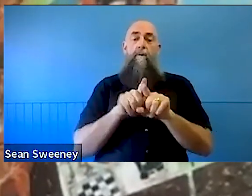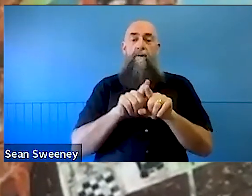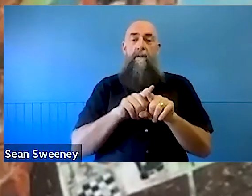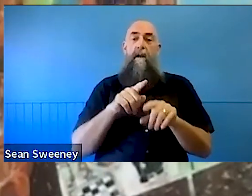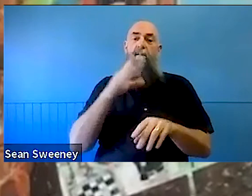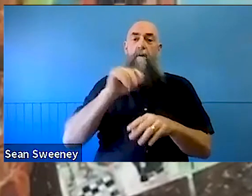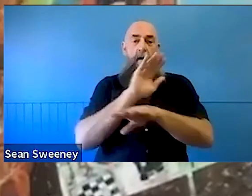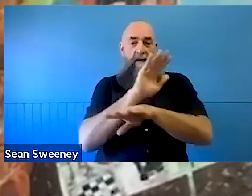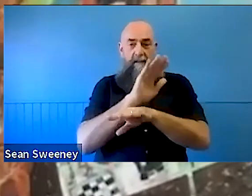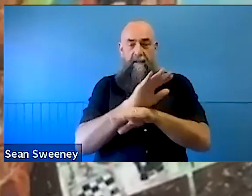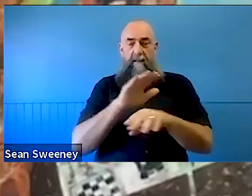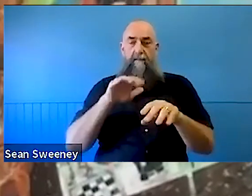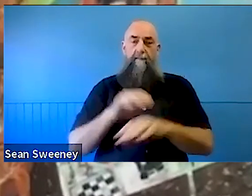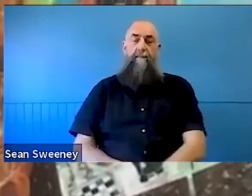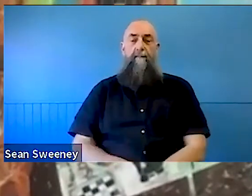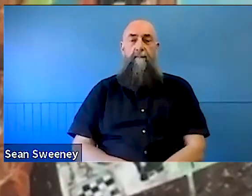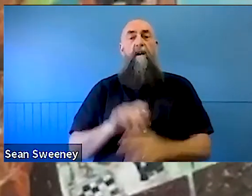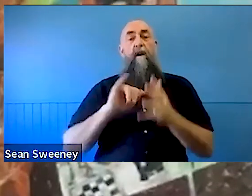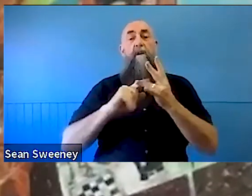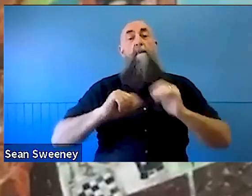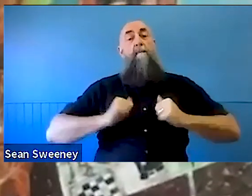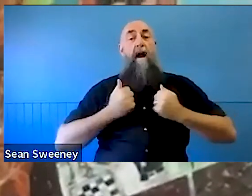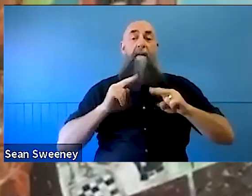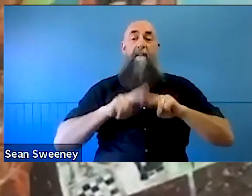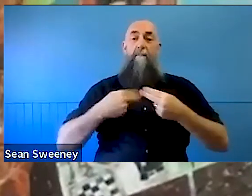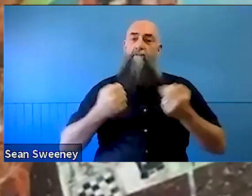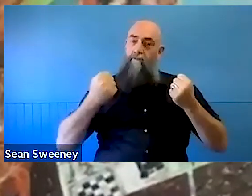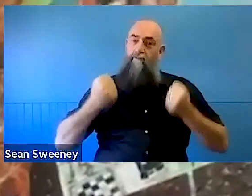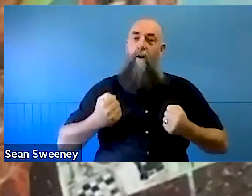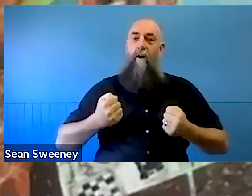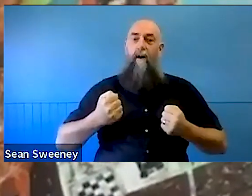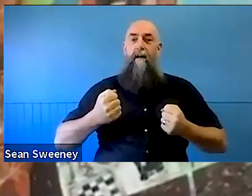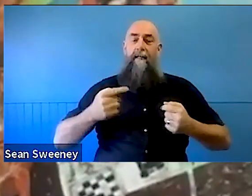So we have a long history of arguing with people.